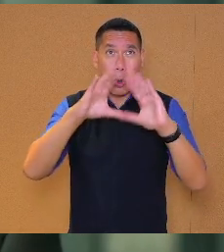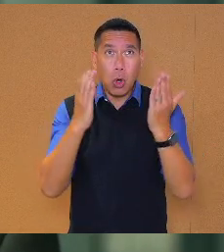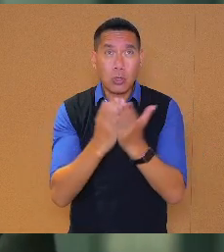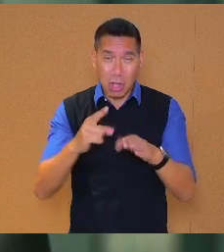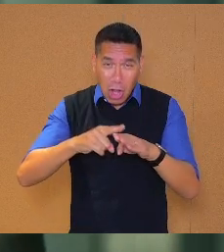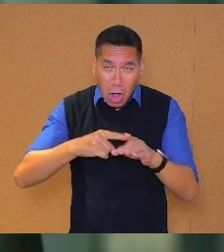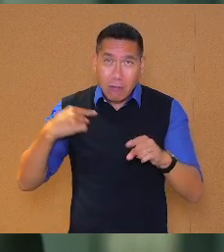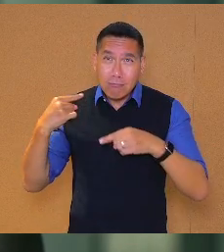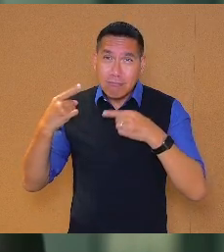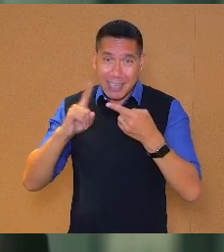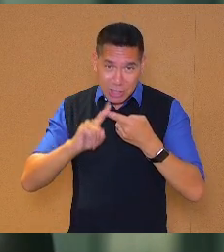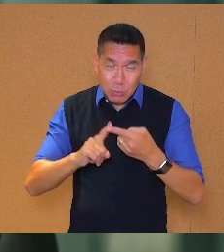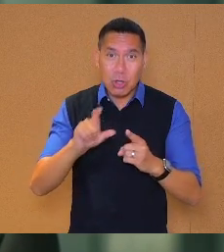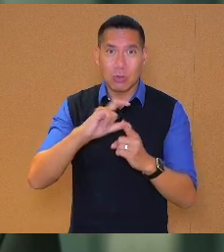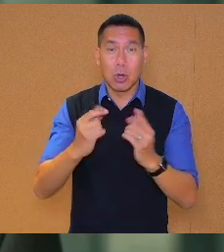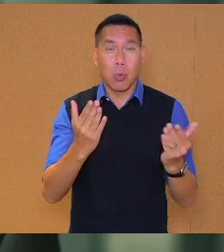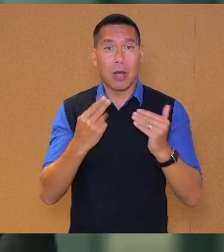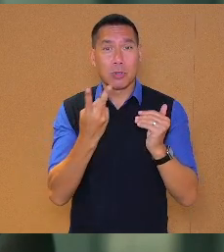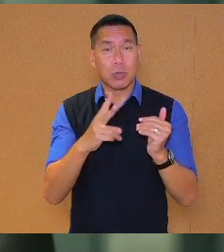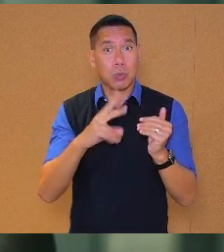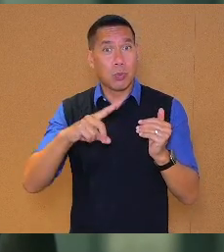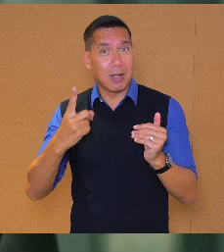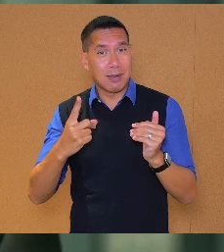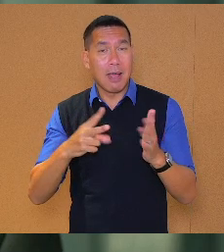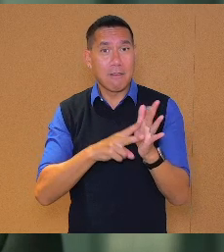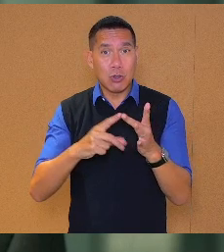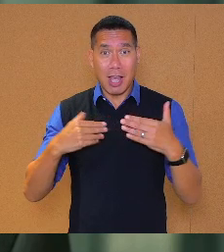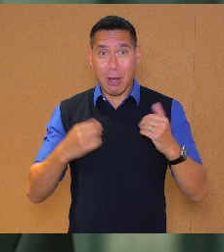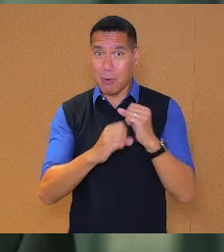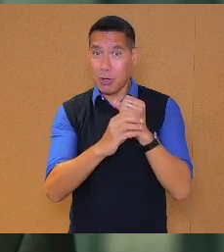Health Promotion Awards. While I am sorry that we don't